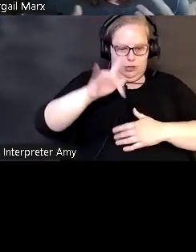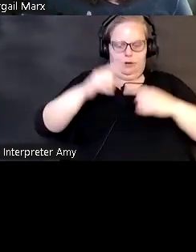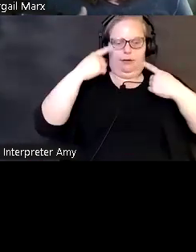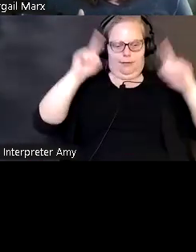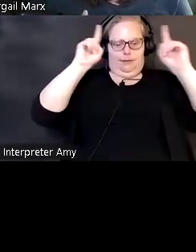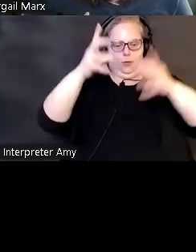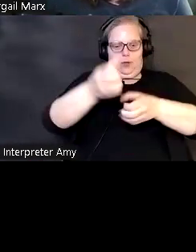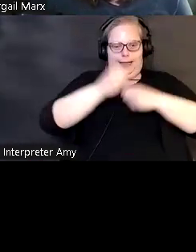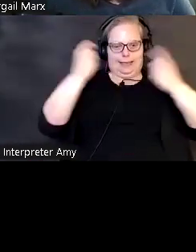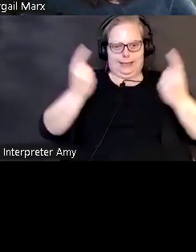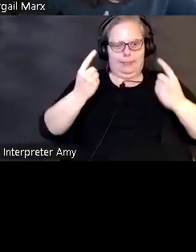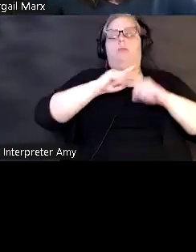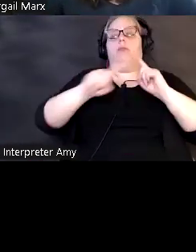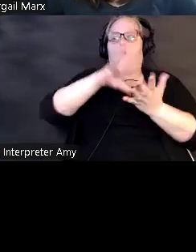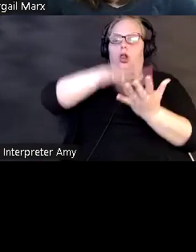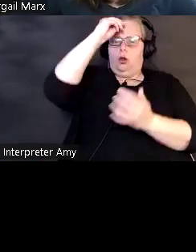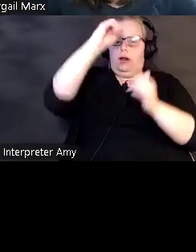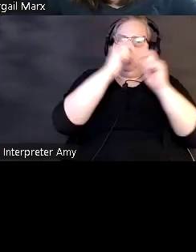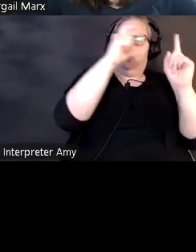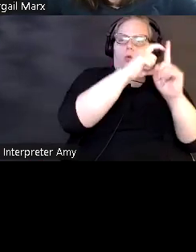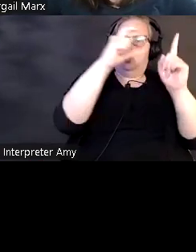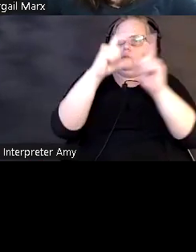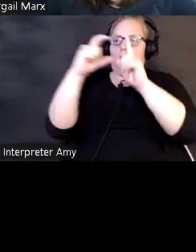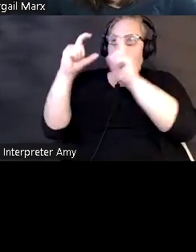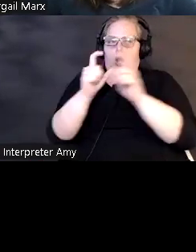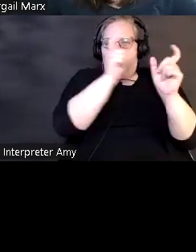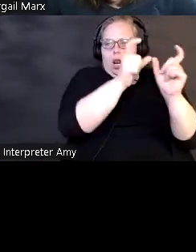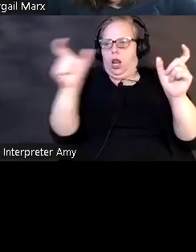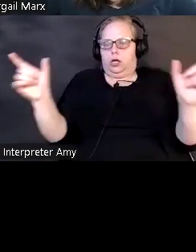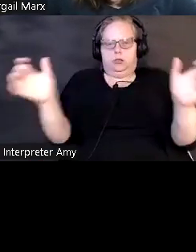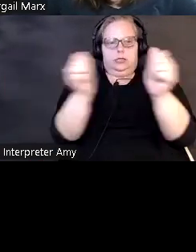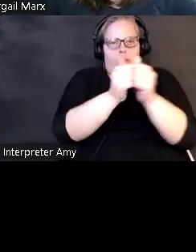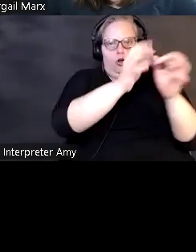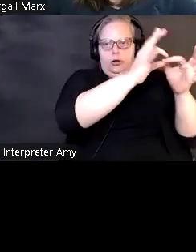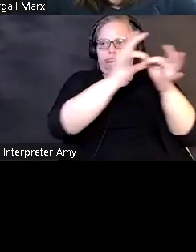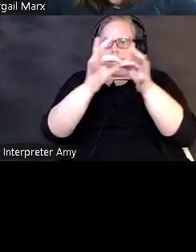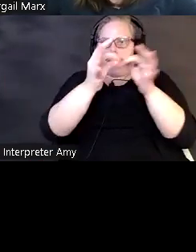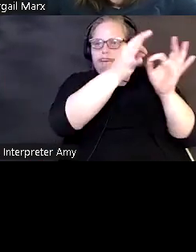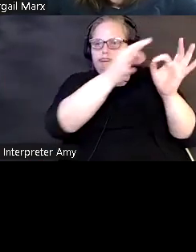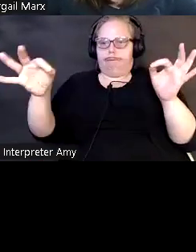to create meaning and how they can access those words within the communication system.